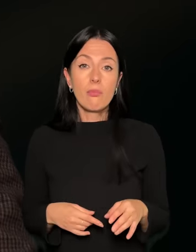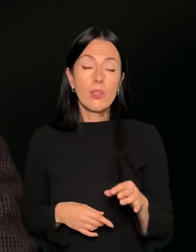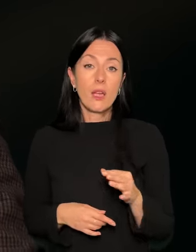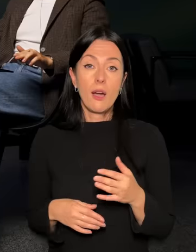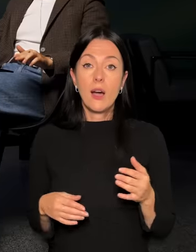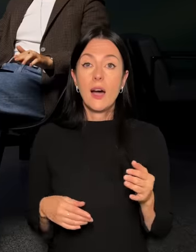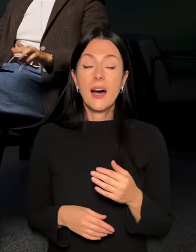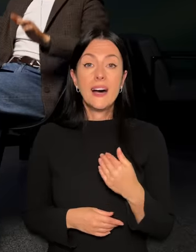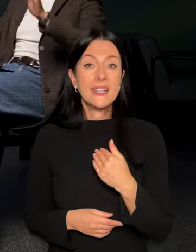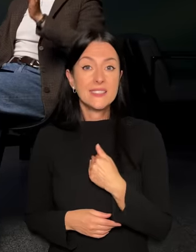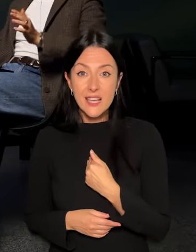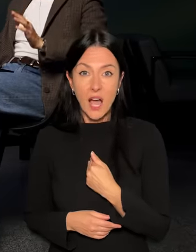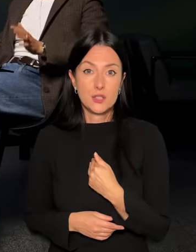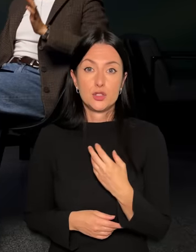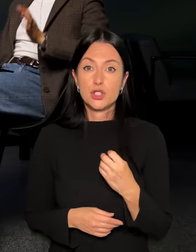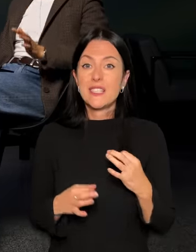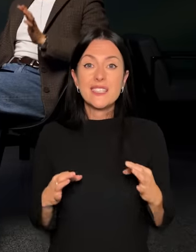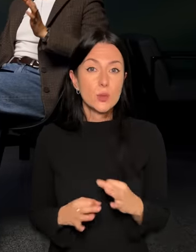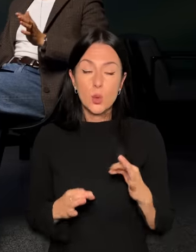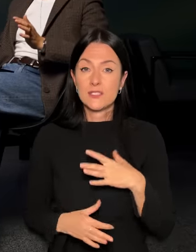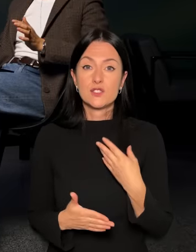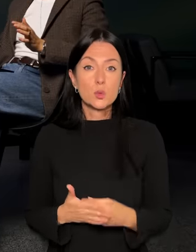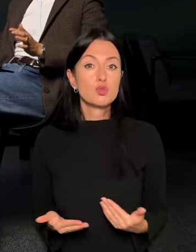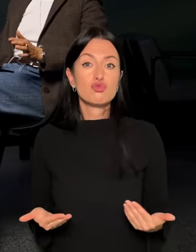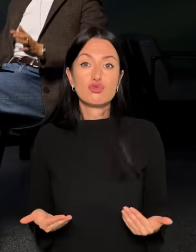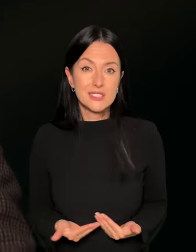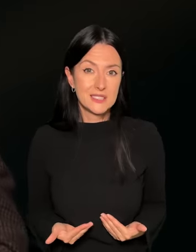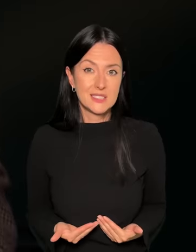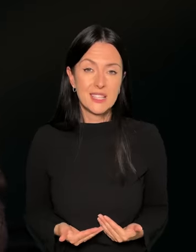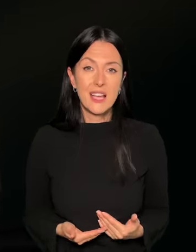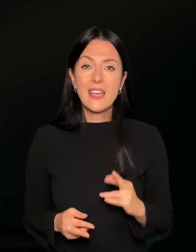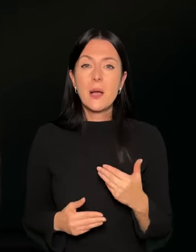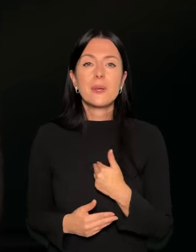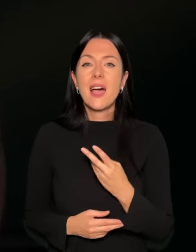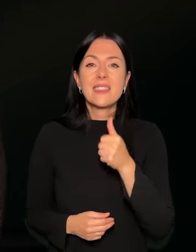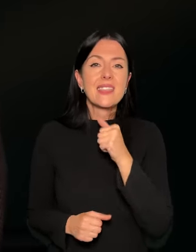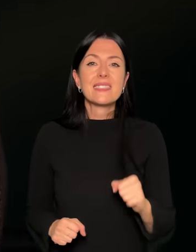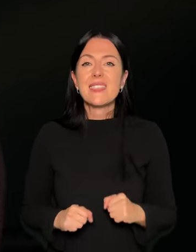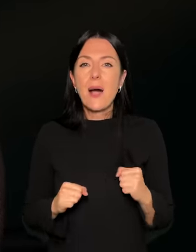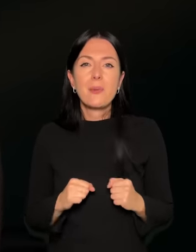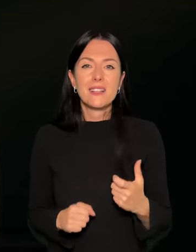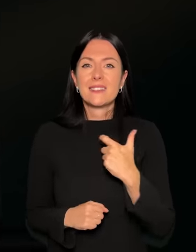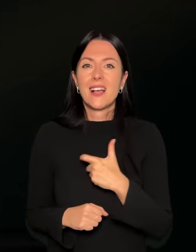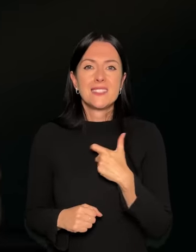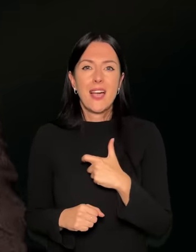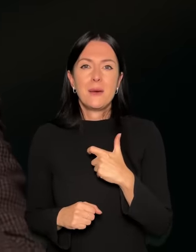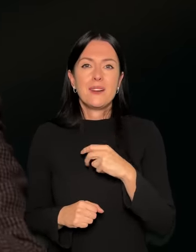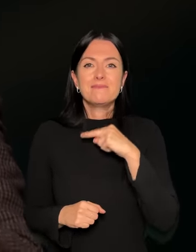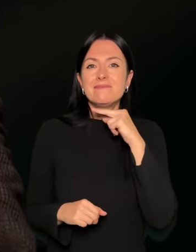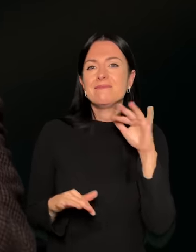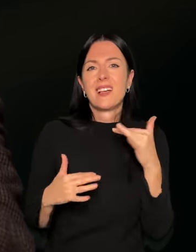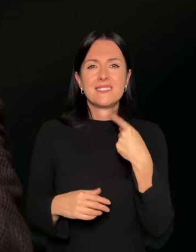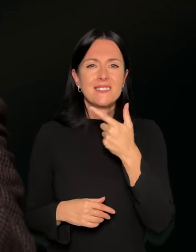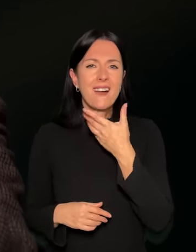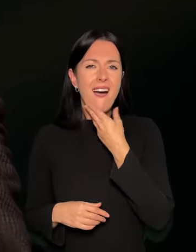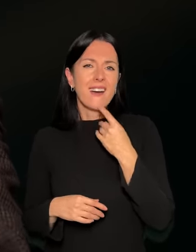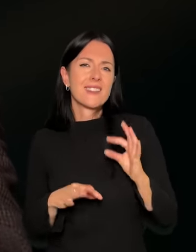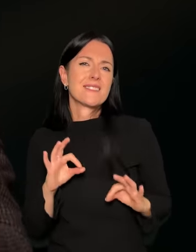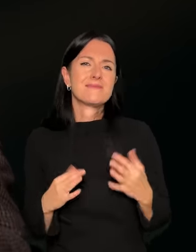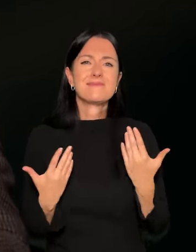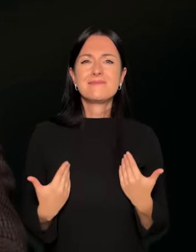I've never had so many stares in my life, as if I wasn't trying to draw attention to myself by looking good or something.